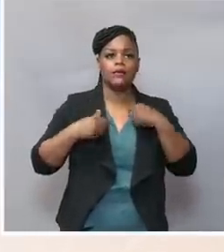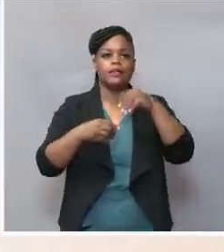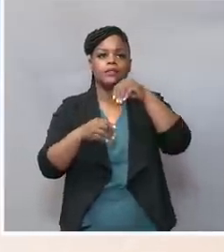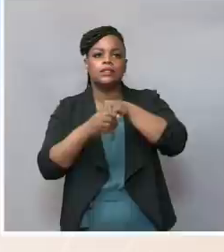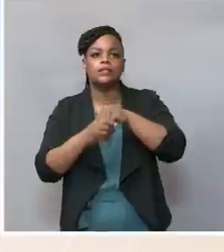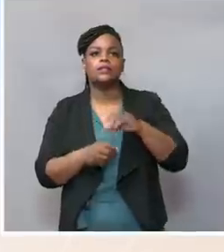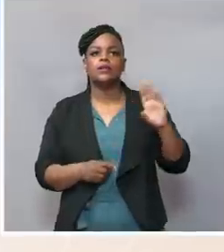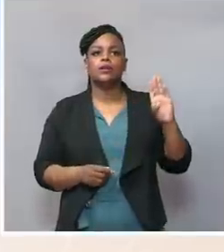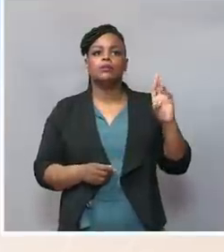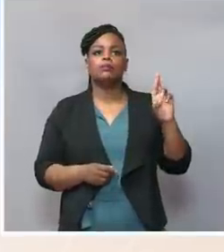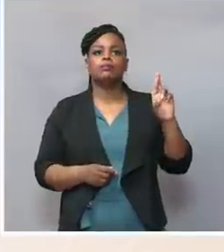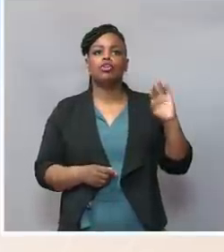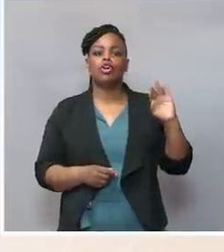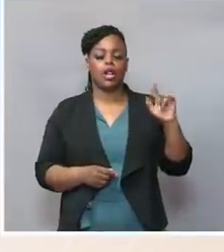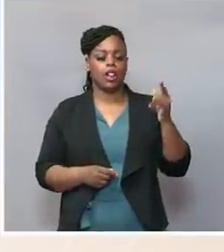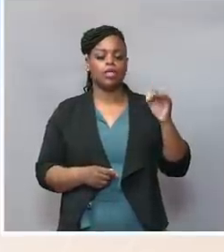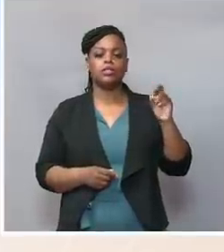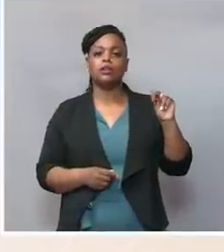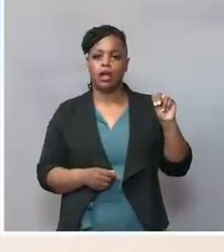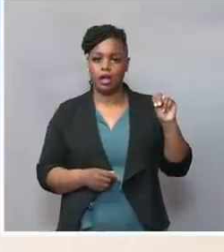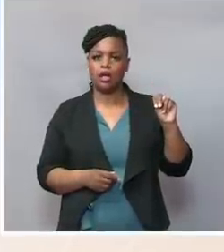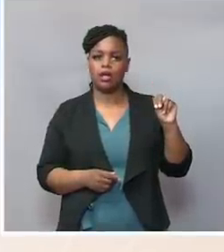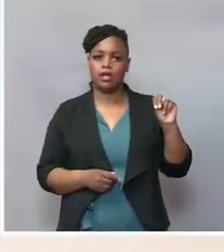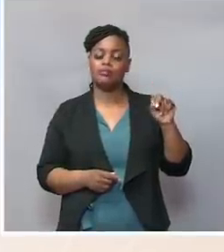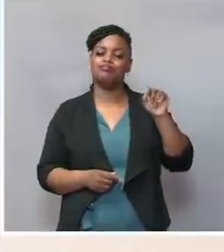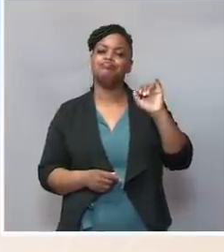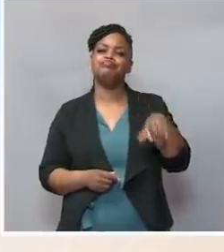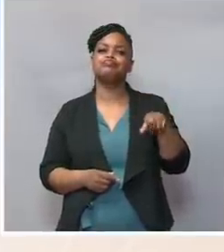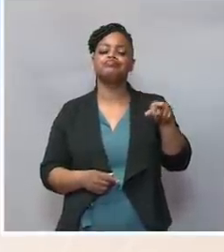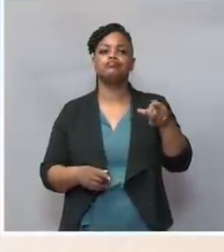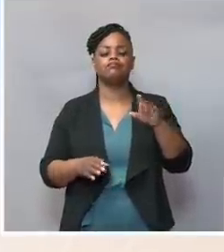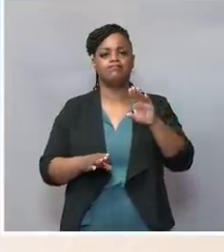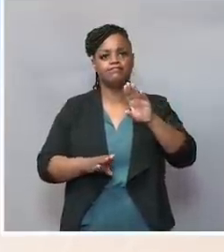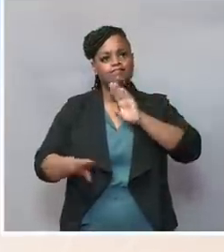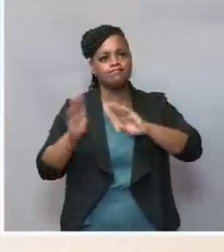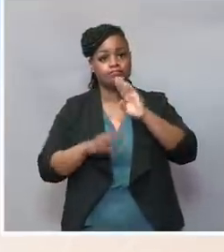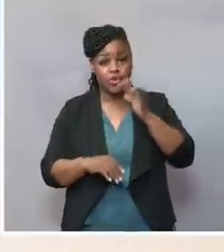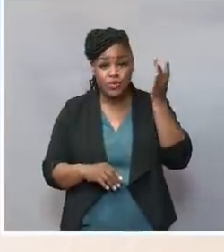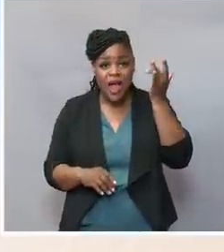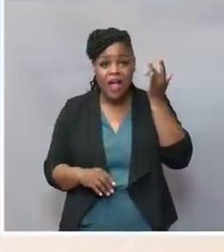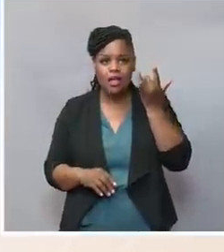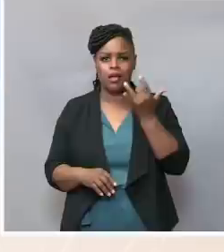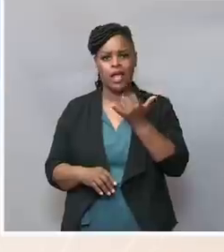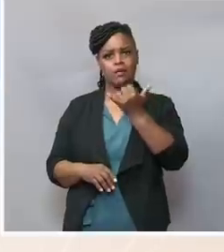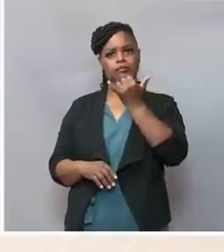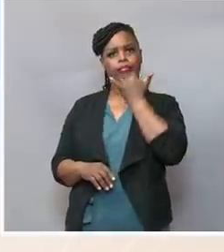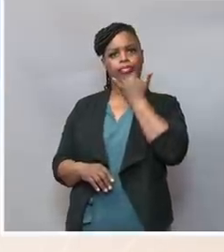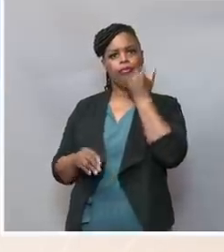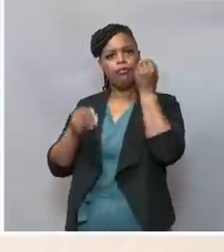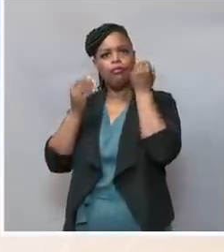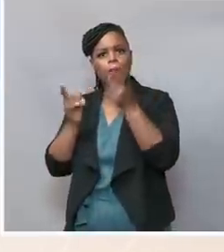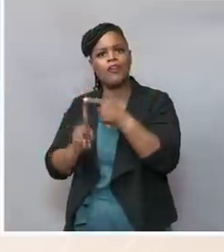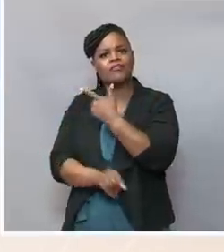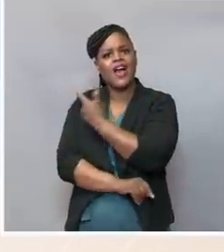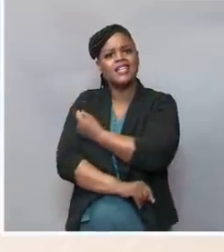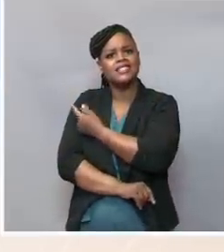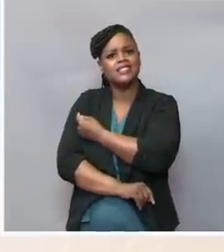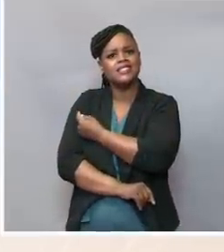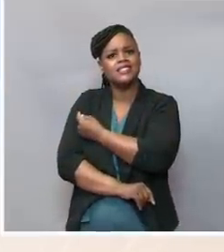by the amount of misinformation out there about vaccines. So, she took action. She wrote a song in her native language